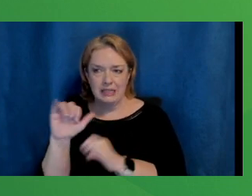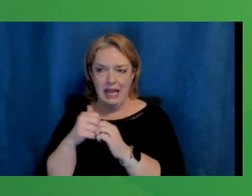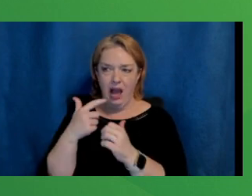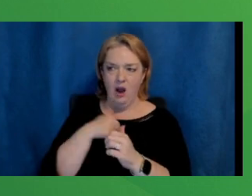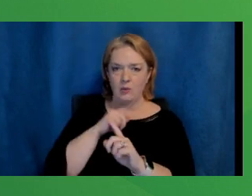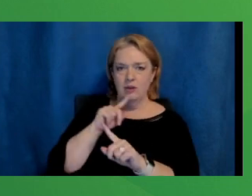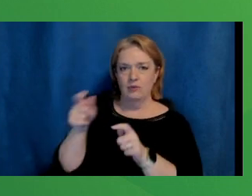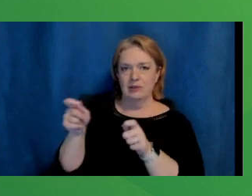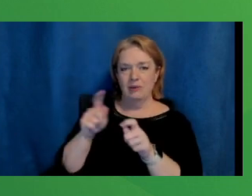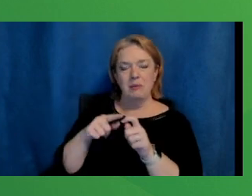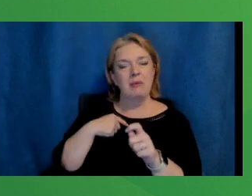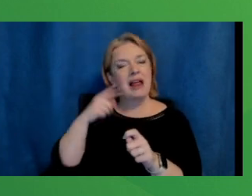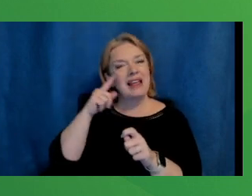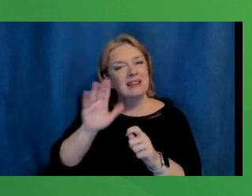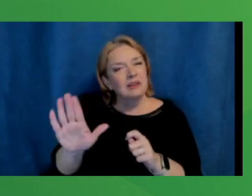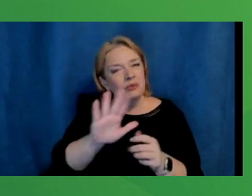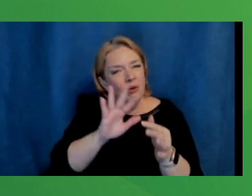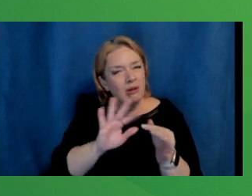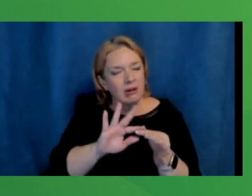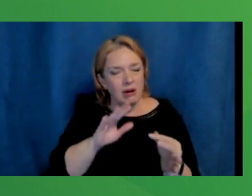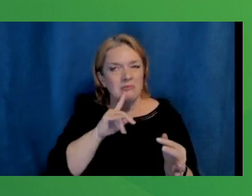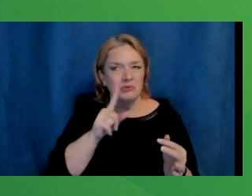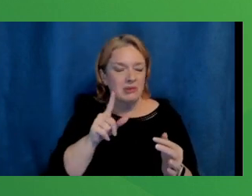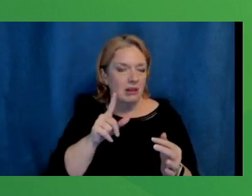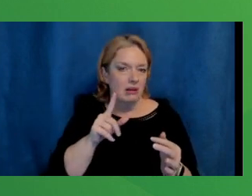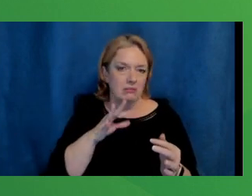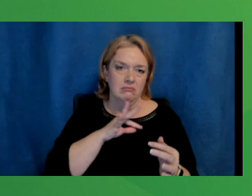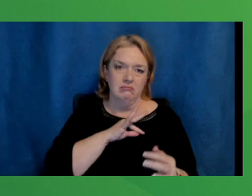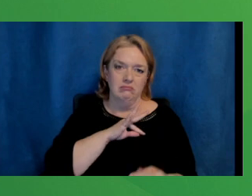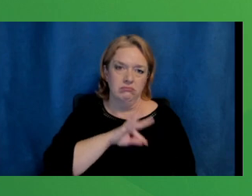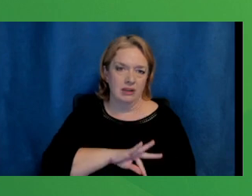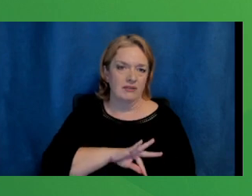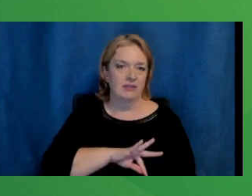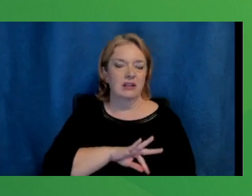useful in terms of keeping it honest, keeping it straightforward, sticking to the facts,